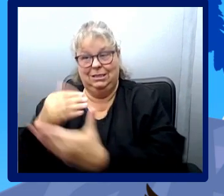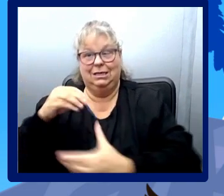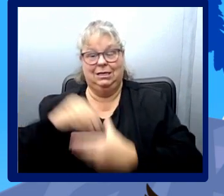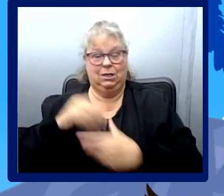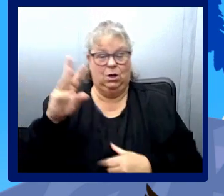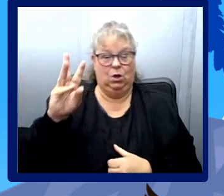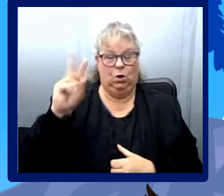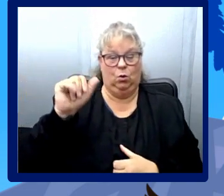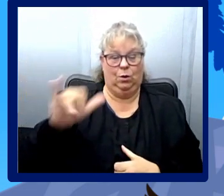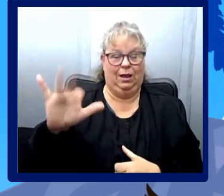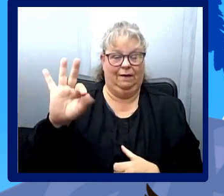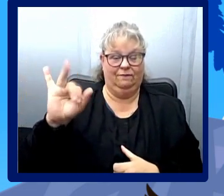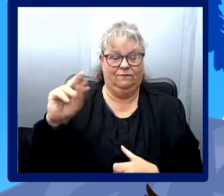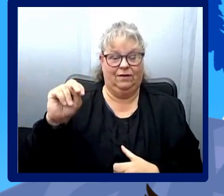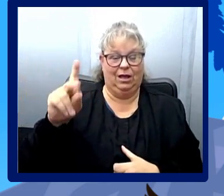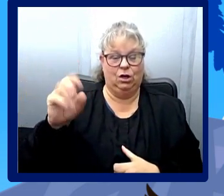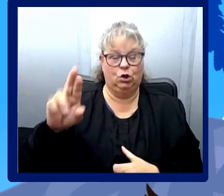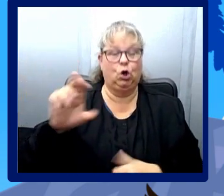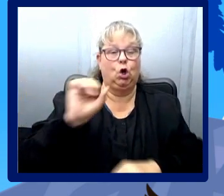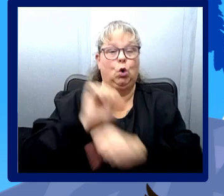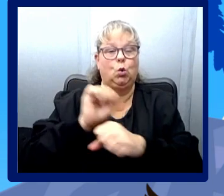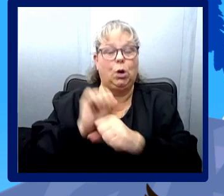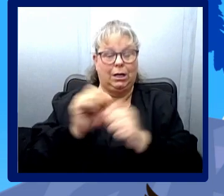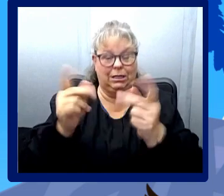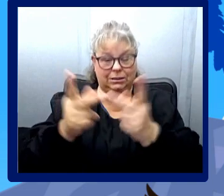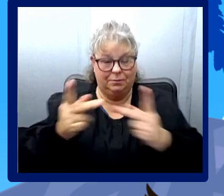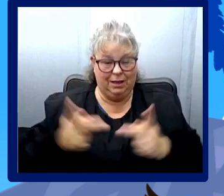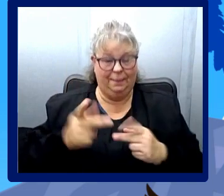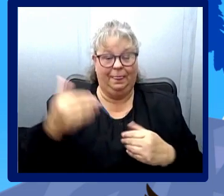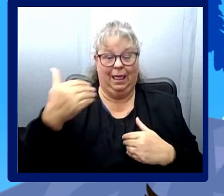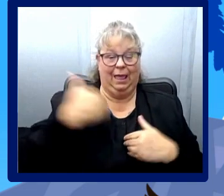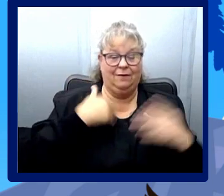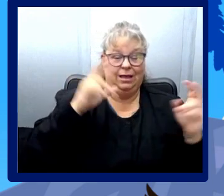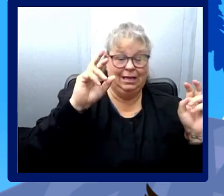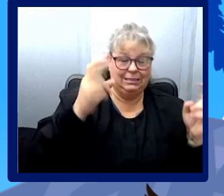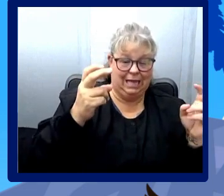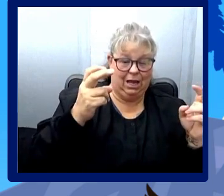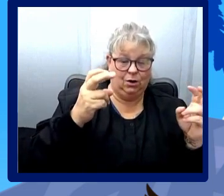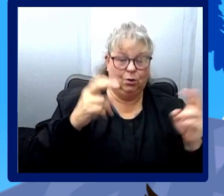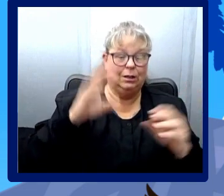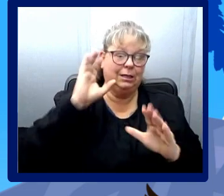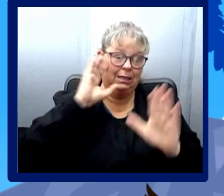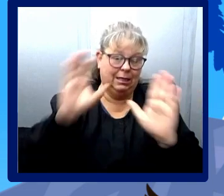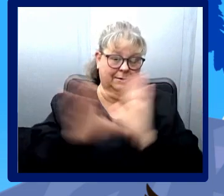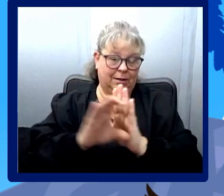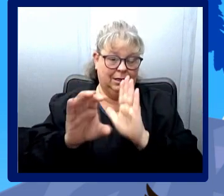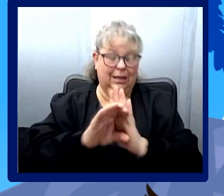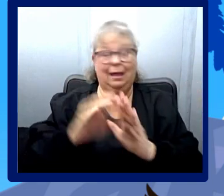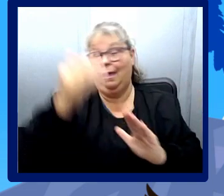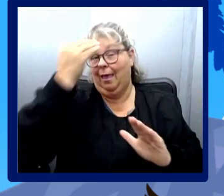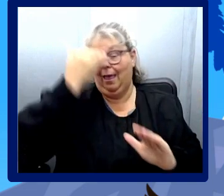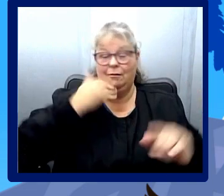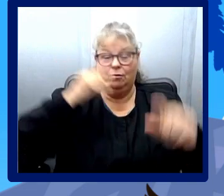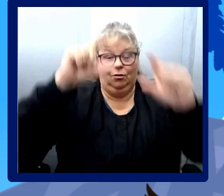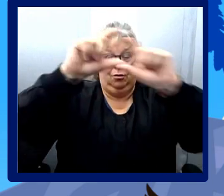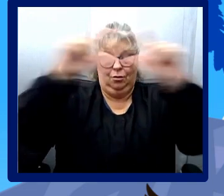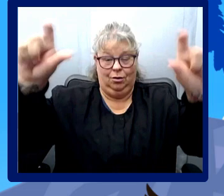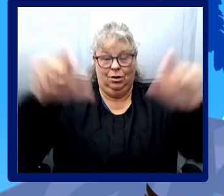These content types are title, image, header, sub-header, body, call to action, URL and order.